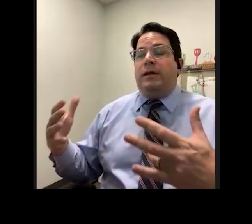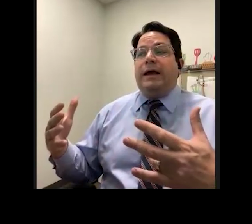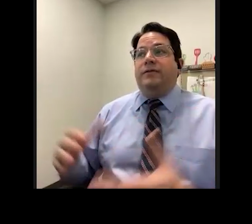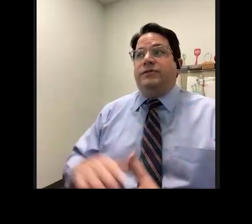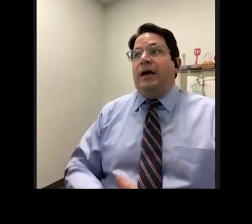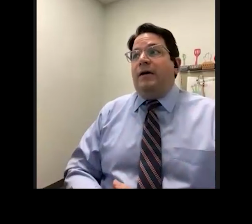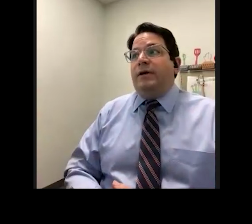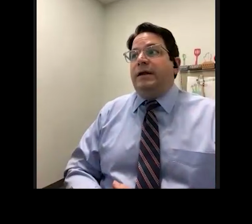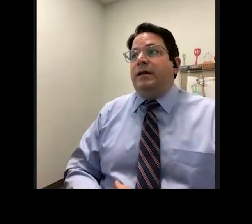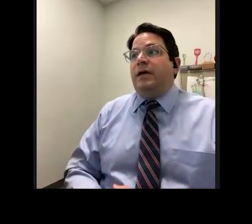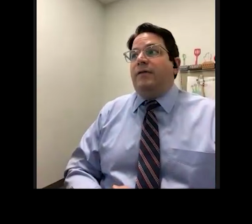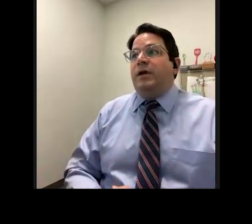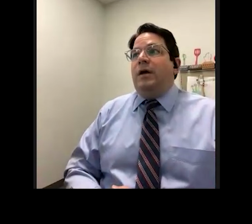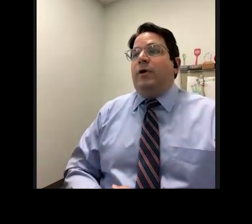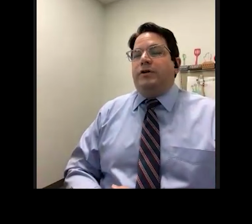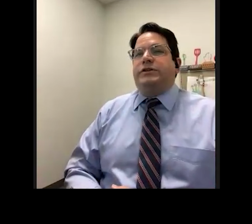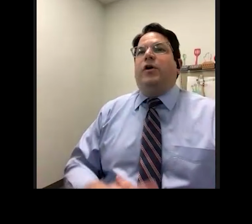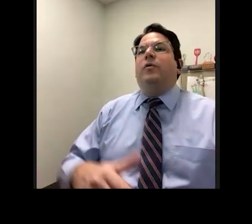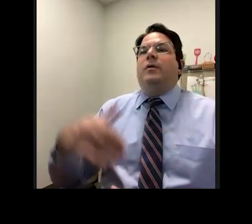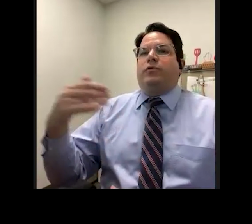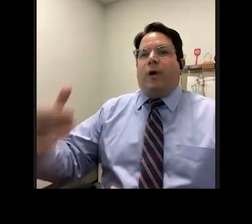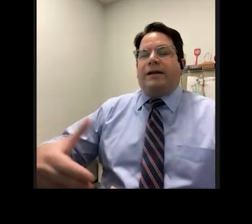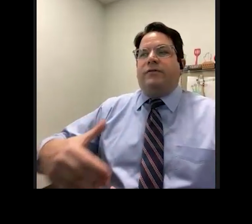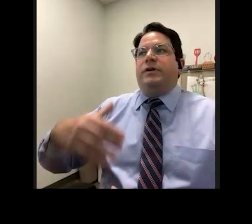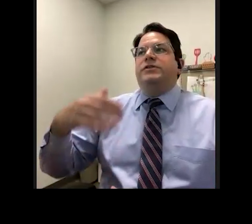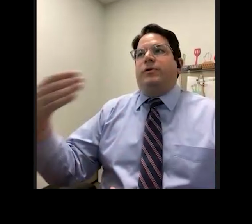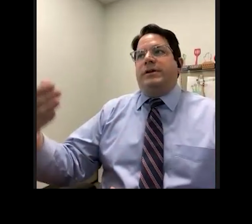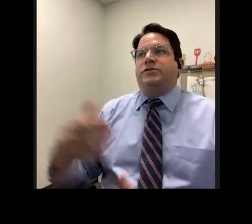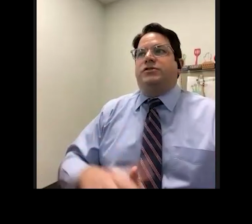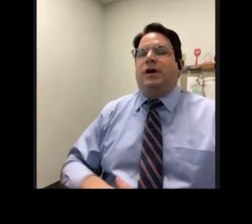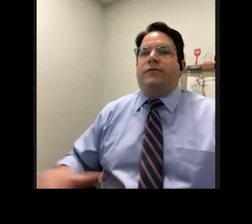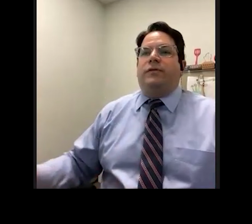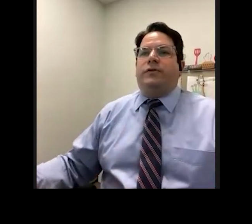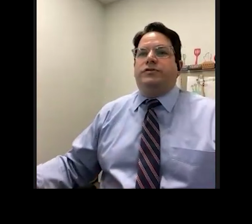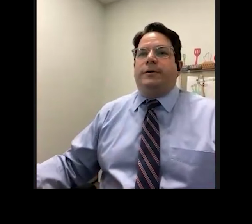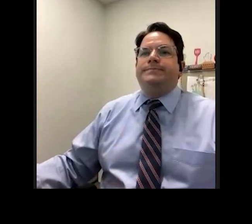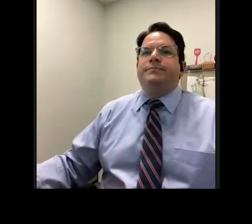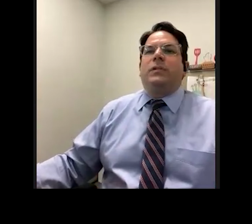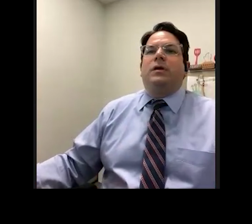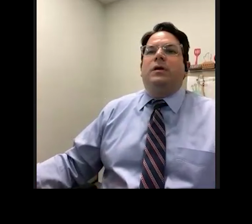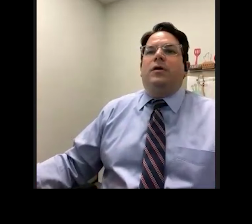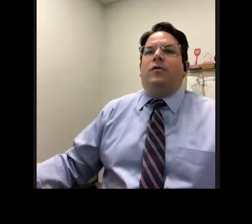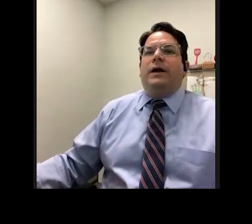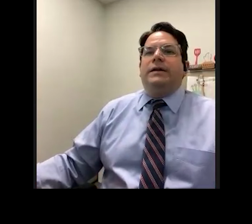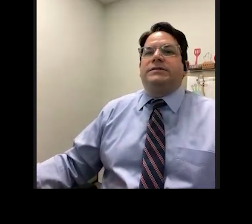the negatives of identity theft, but also proactively protect yourself in the future.